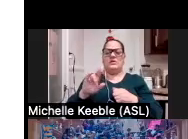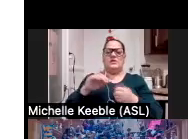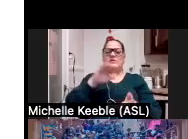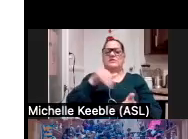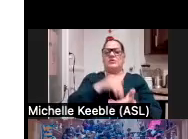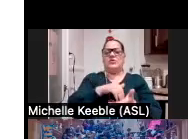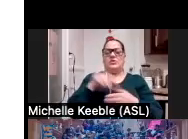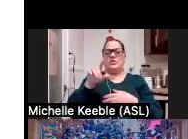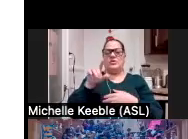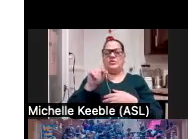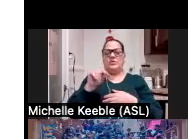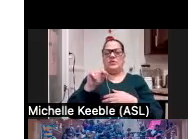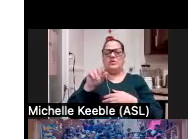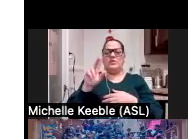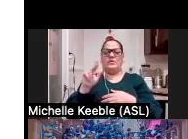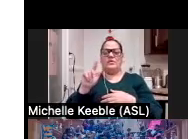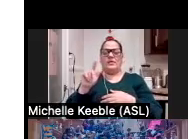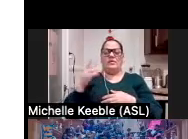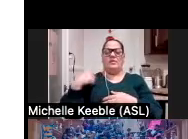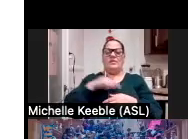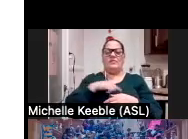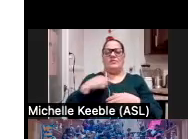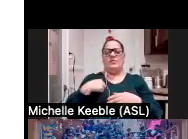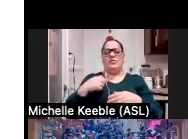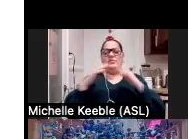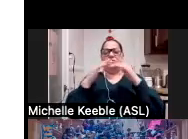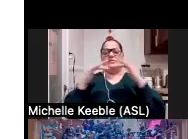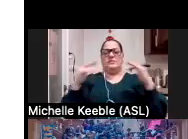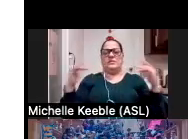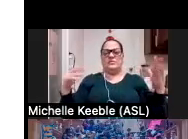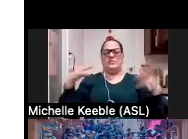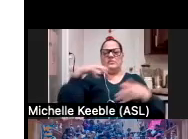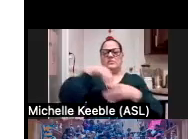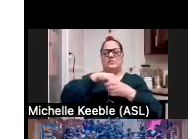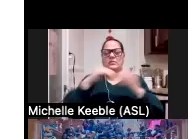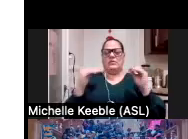have long been a committed advocate for diversity, equity, and inclusion. Um, with a professional and